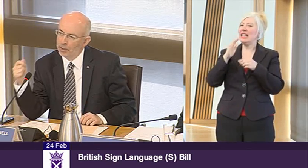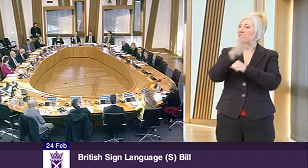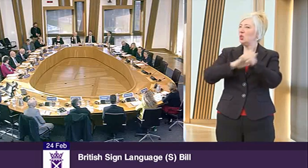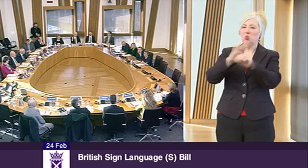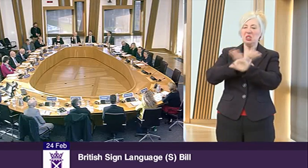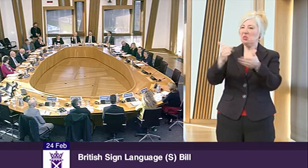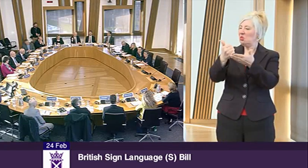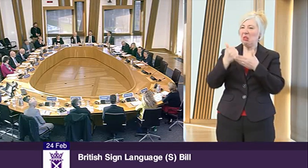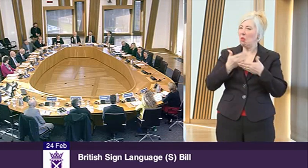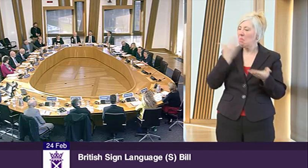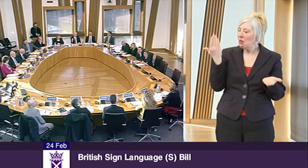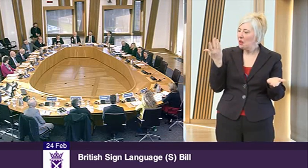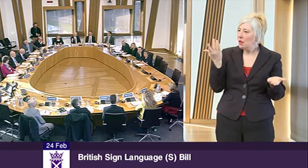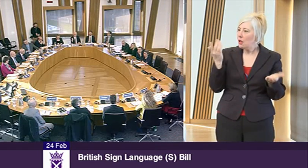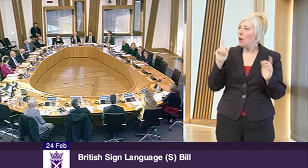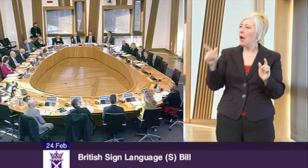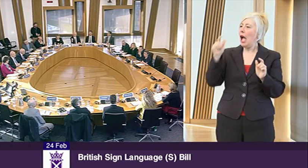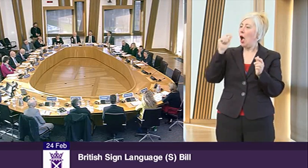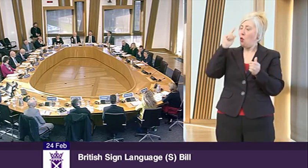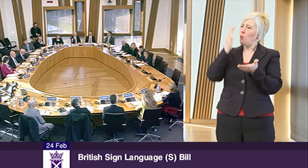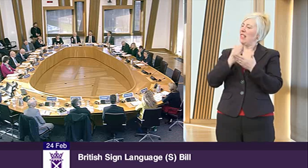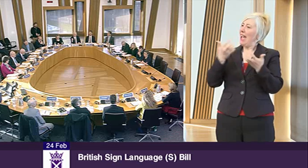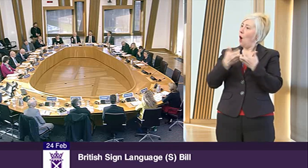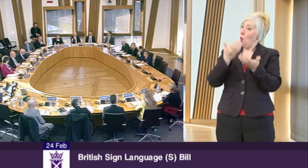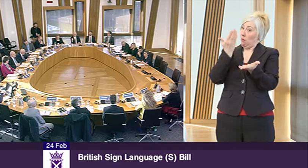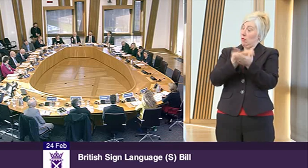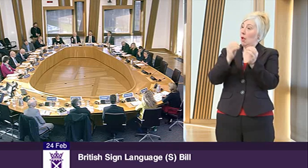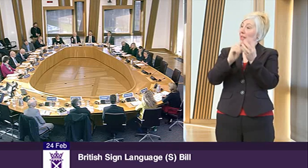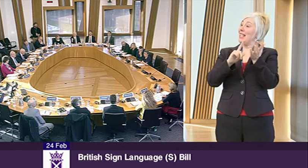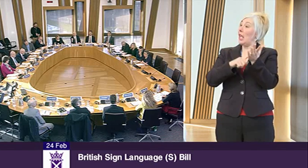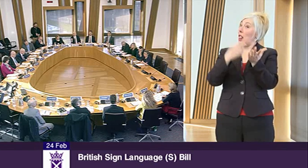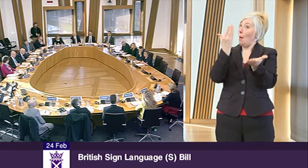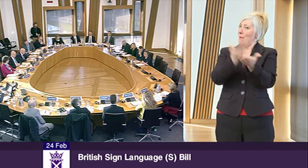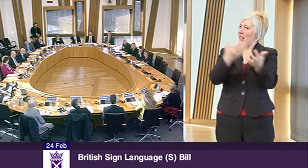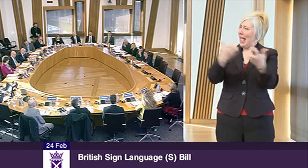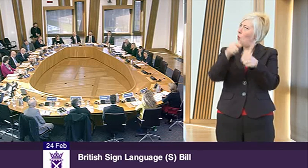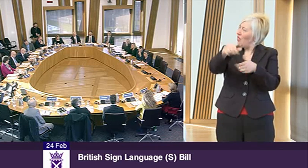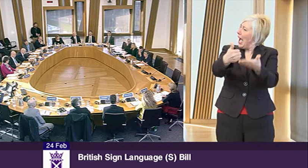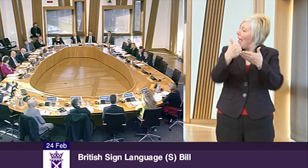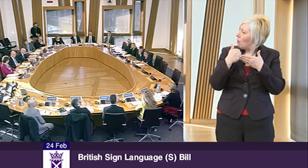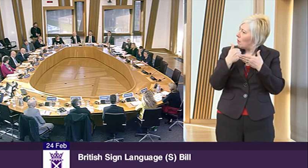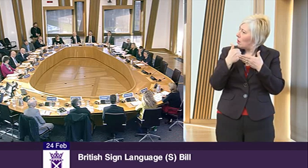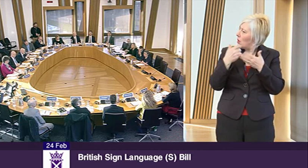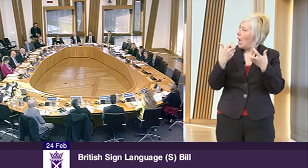day-to-day situations. How will the bill help with them? In what way will it prevent somebody